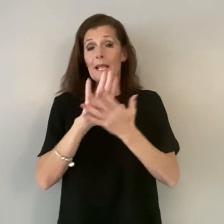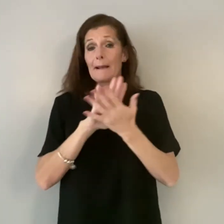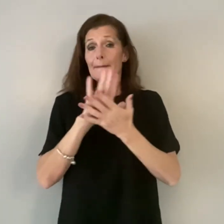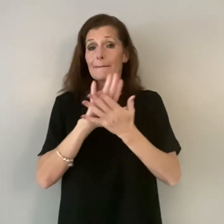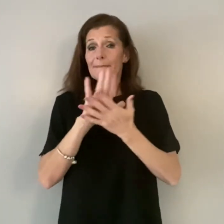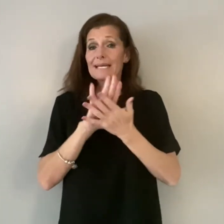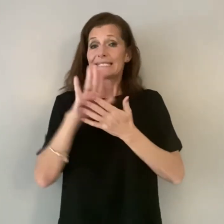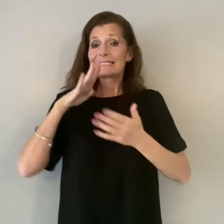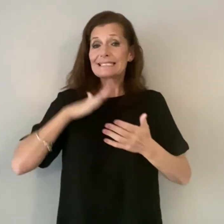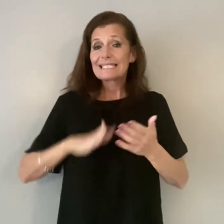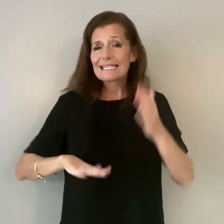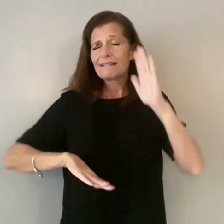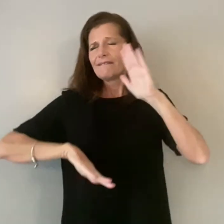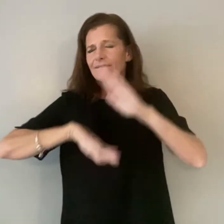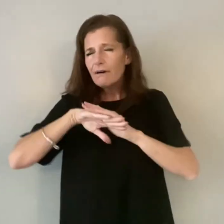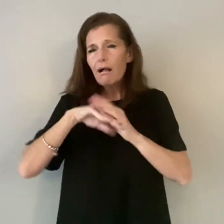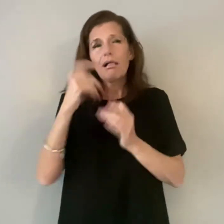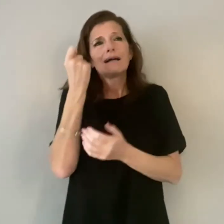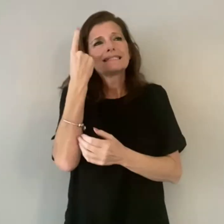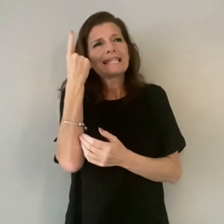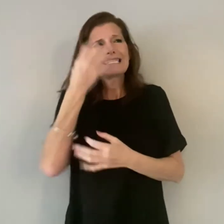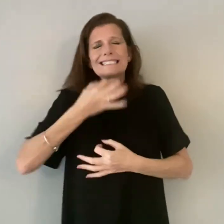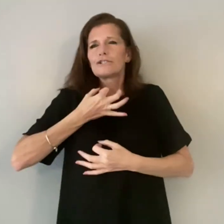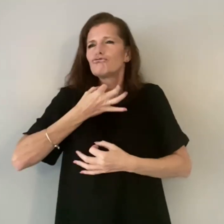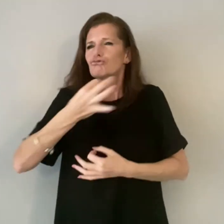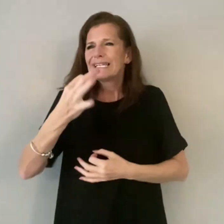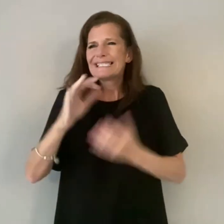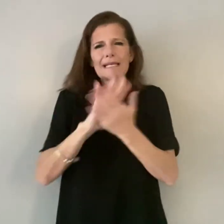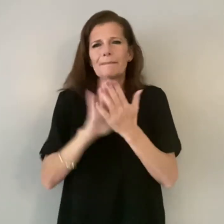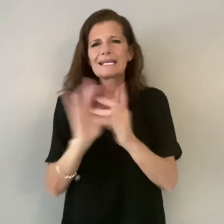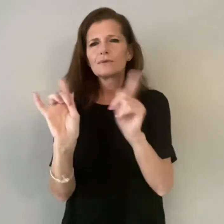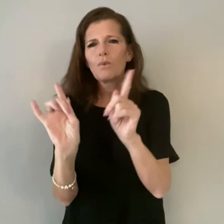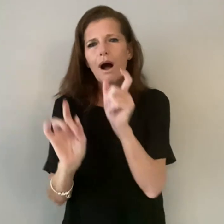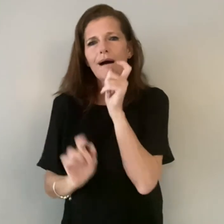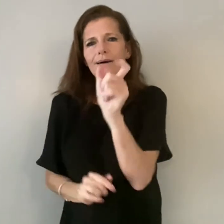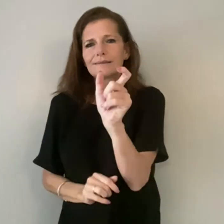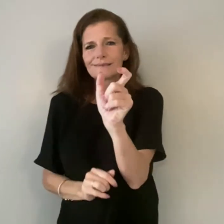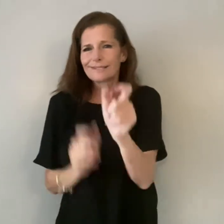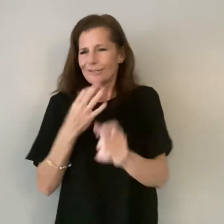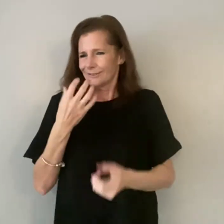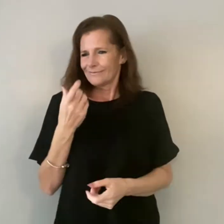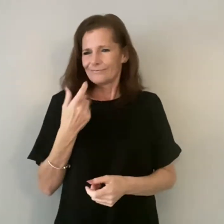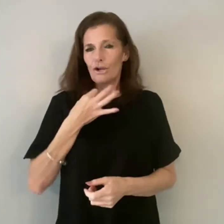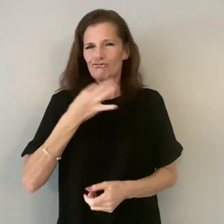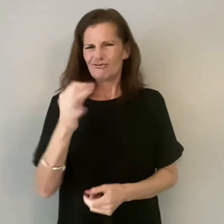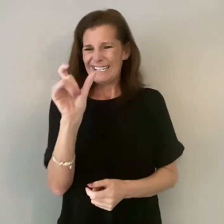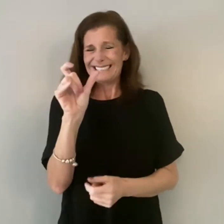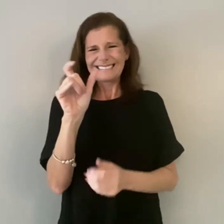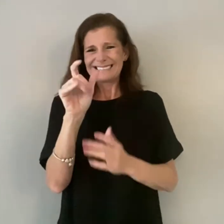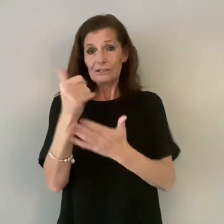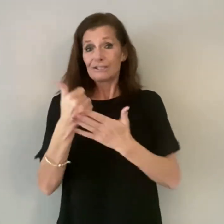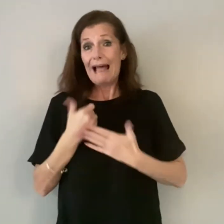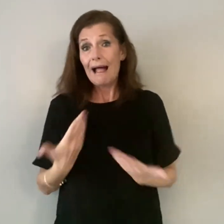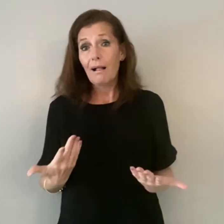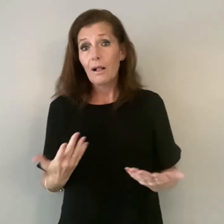is means of having a full appreciation and understanding of what risk means and that word in some ways it's really unhelpful